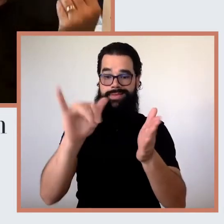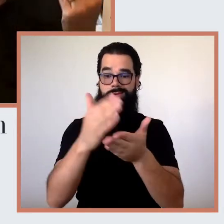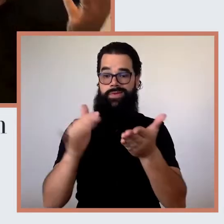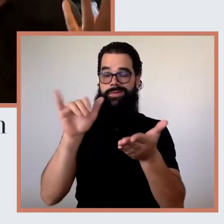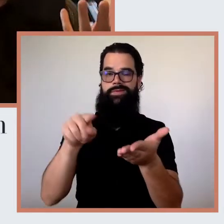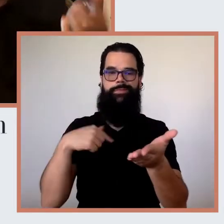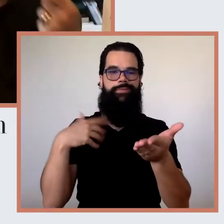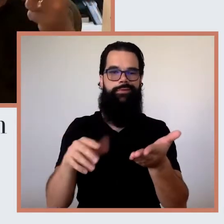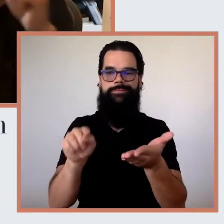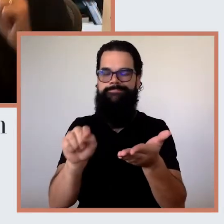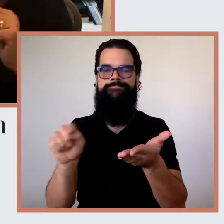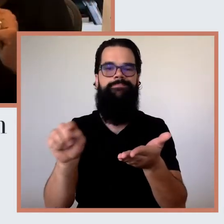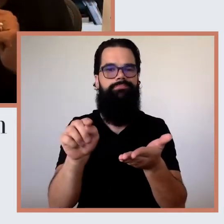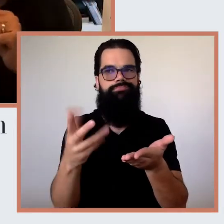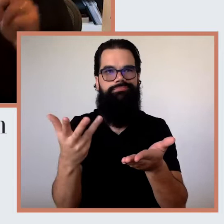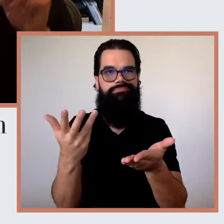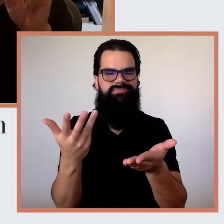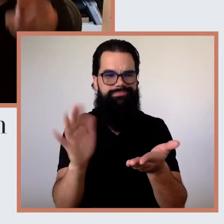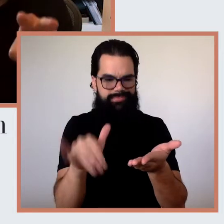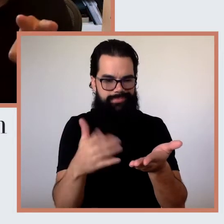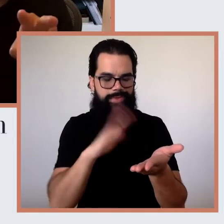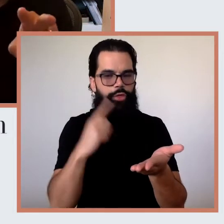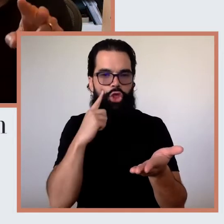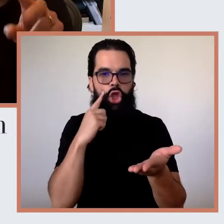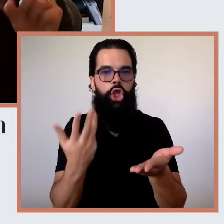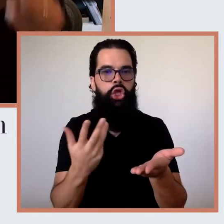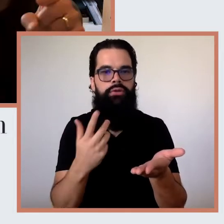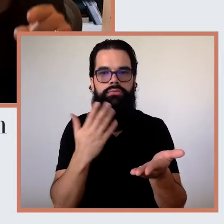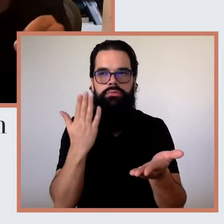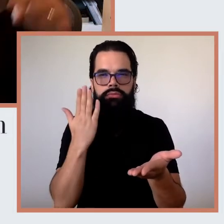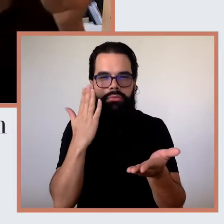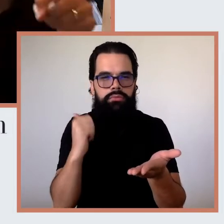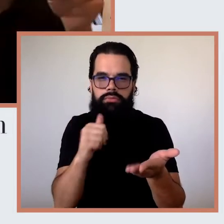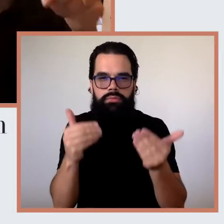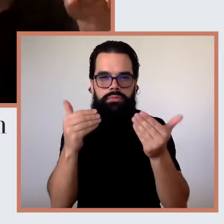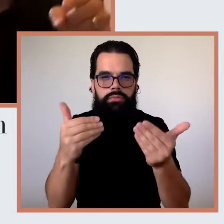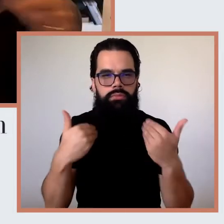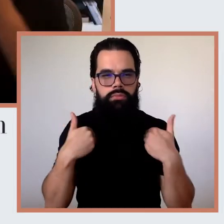I've done this a long time, never did I think that, and that's a, why not? Why shouldn't it be that?